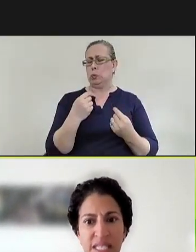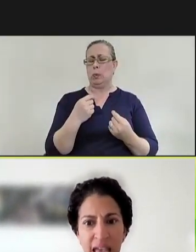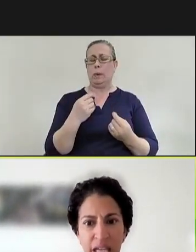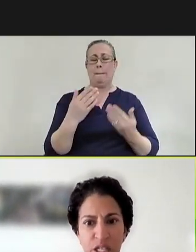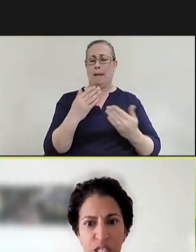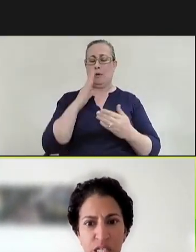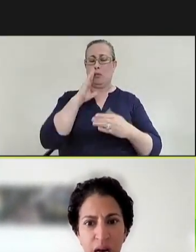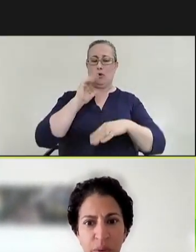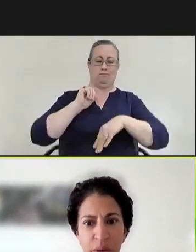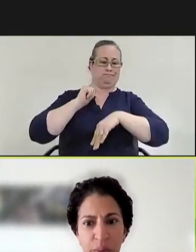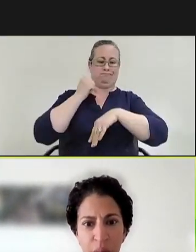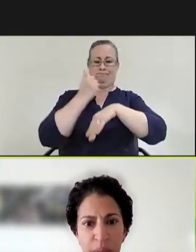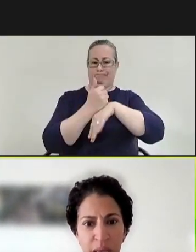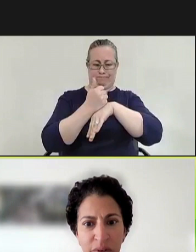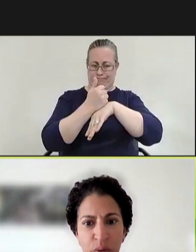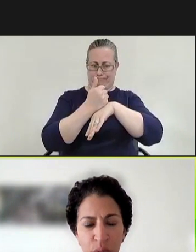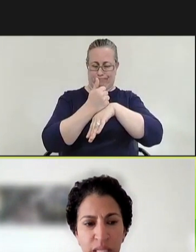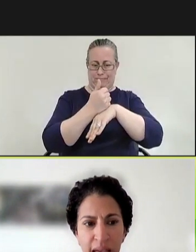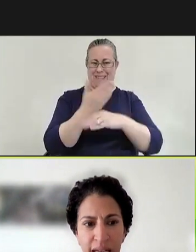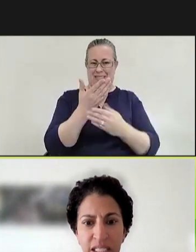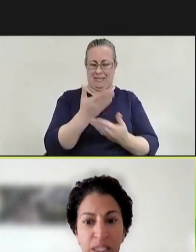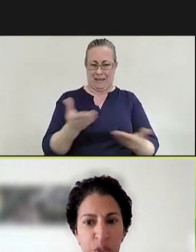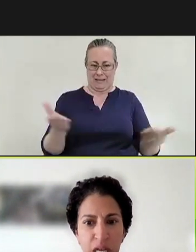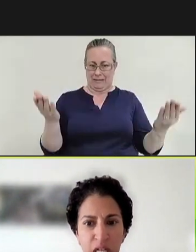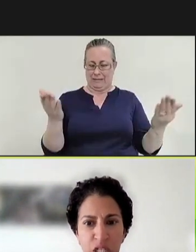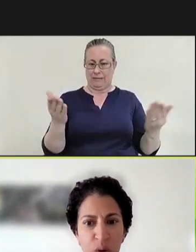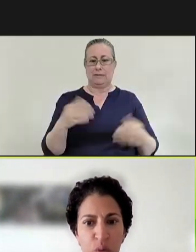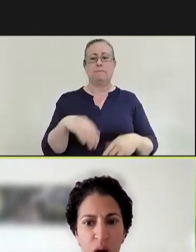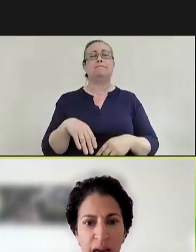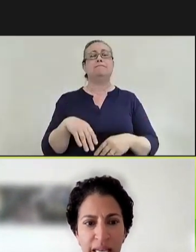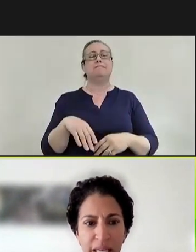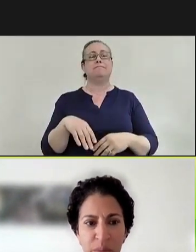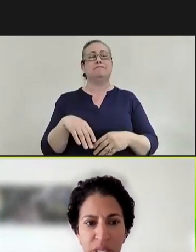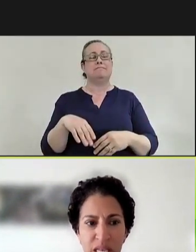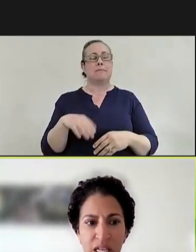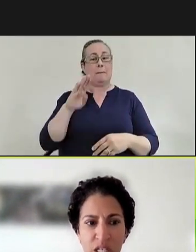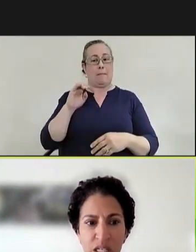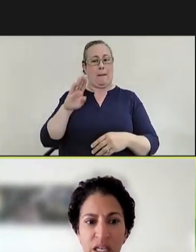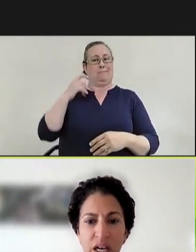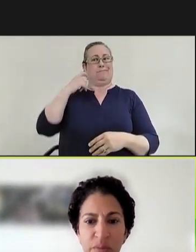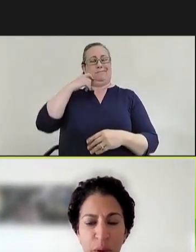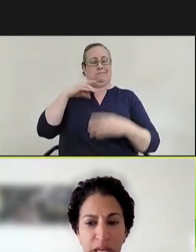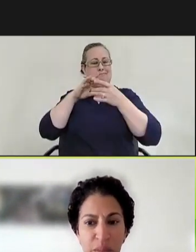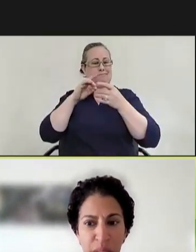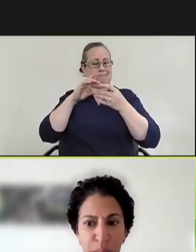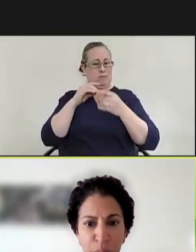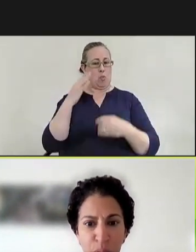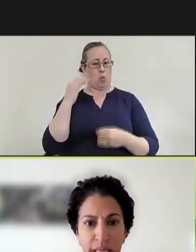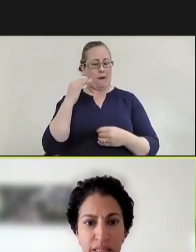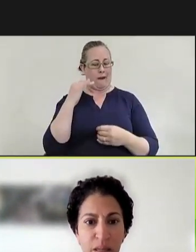stage. Bob gave a really excellent introduction on why immunization of pregnant people is an